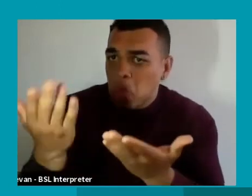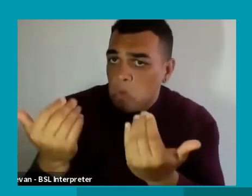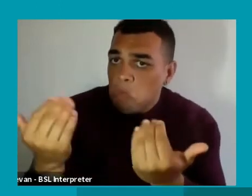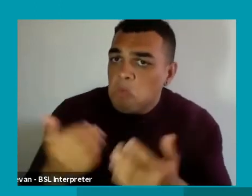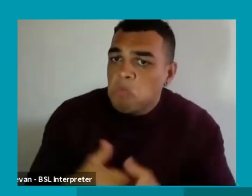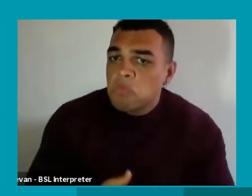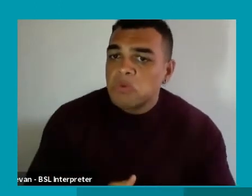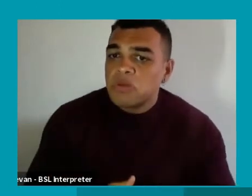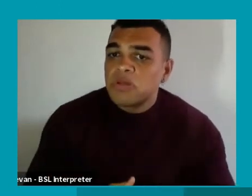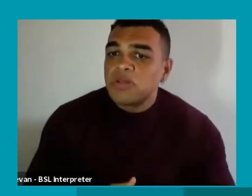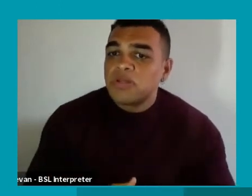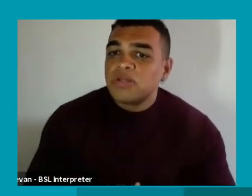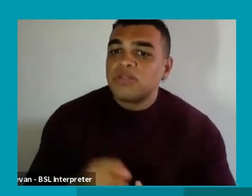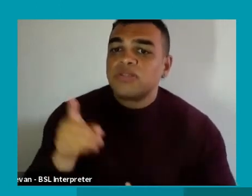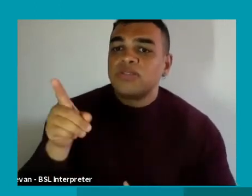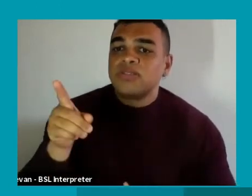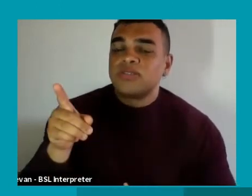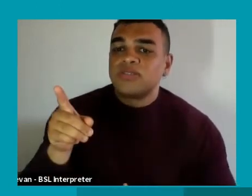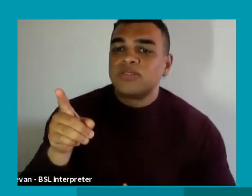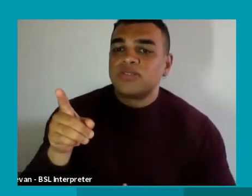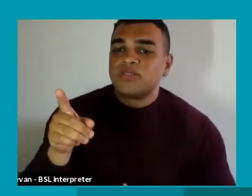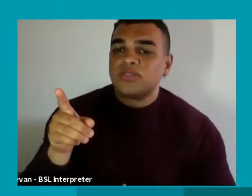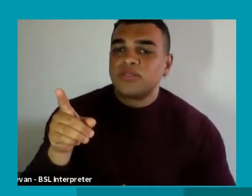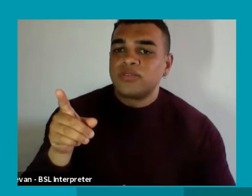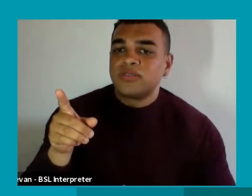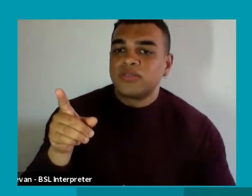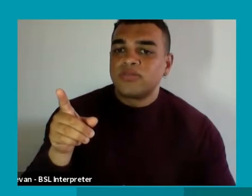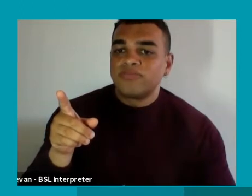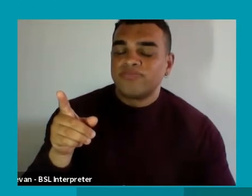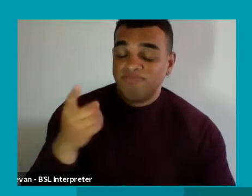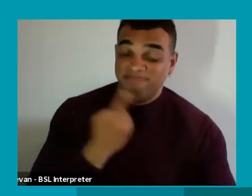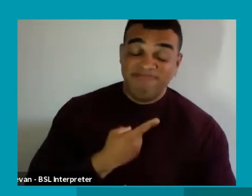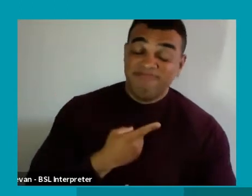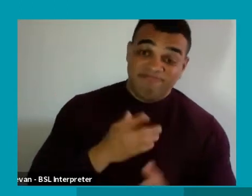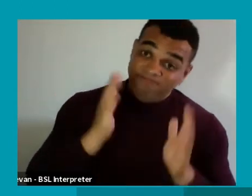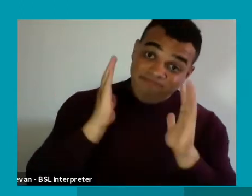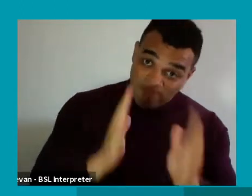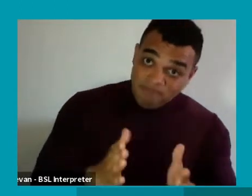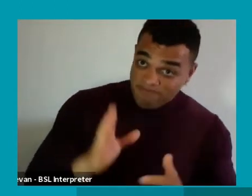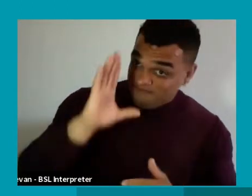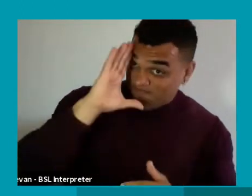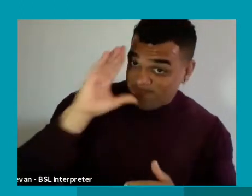stage where I thought I have to address this and I in my case I just put up a career break due to ill health.